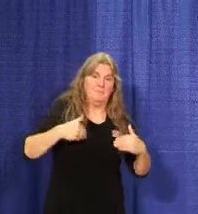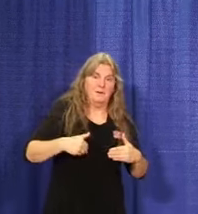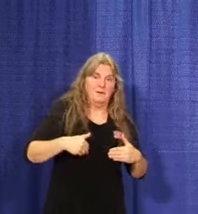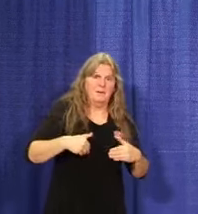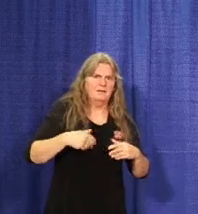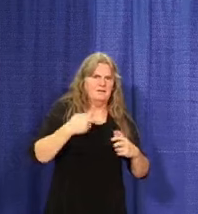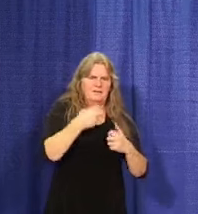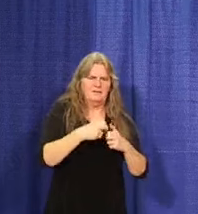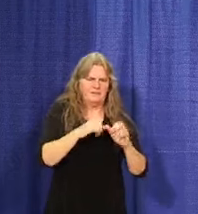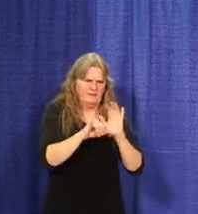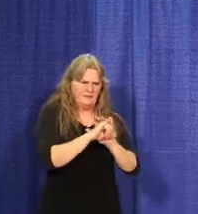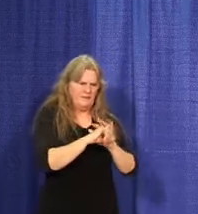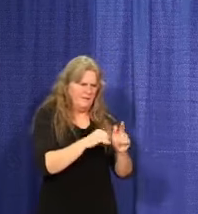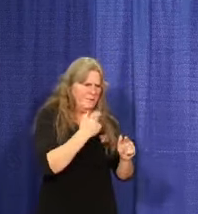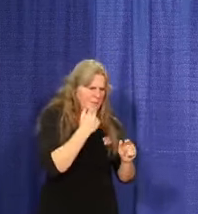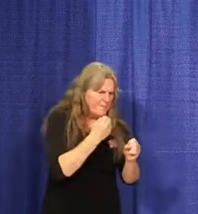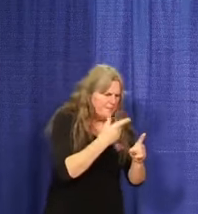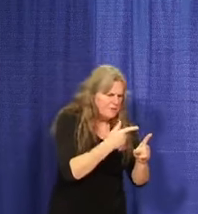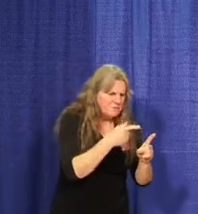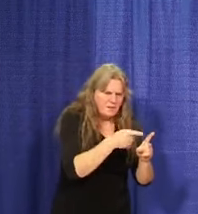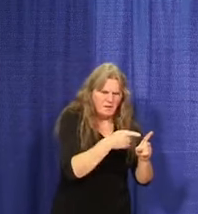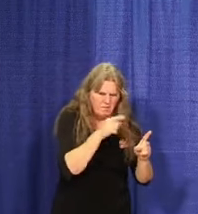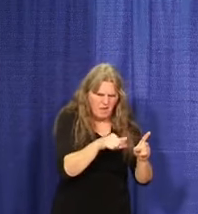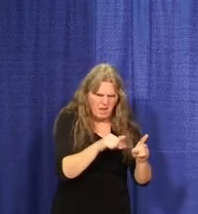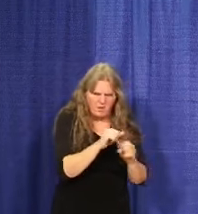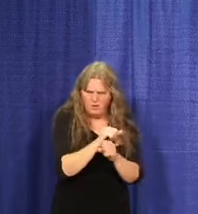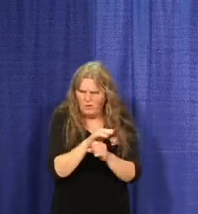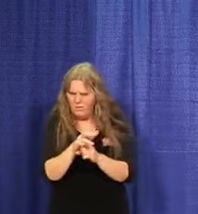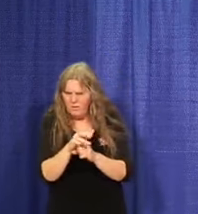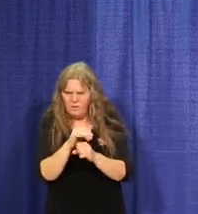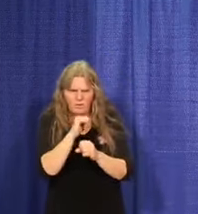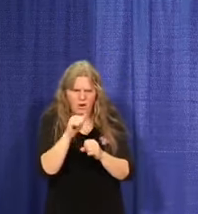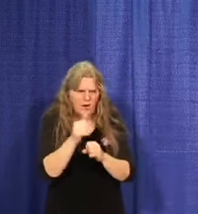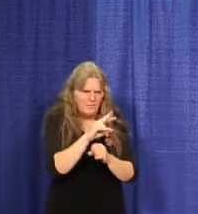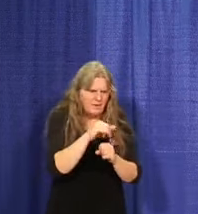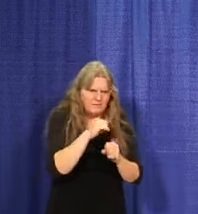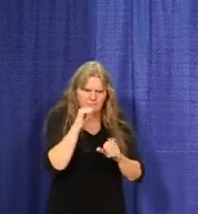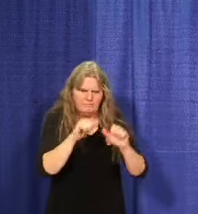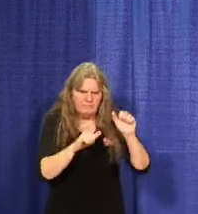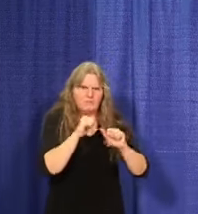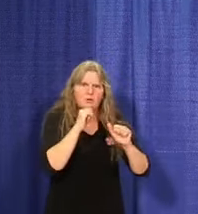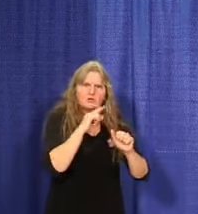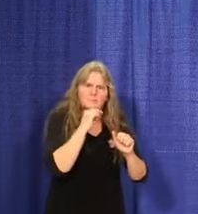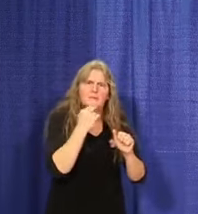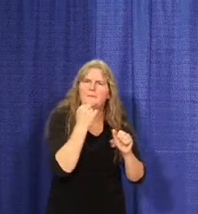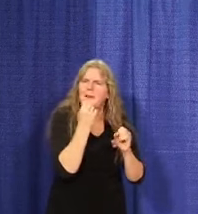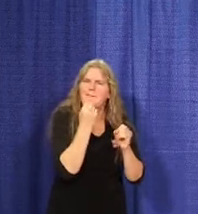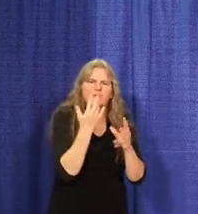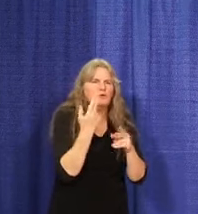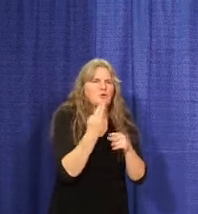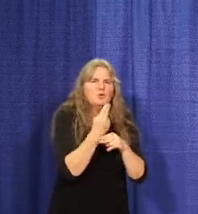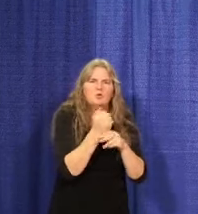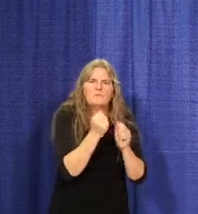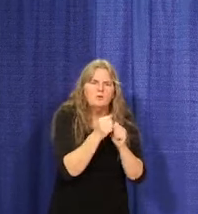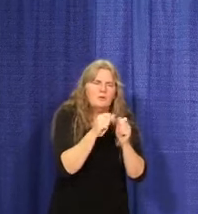So this is certainly consistent with a previous infection where, as I said, you can get that